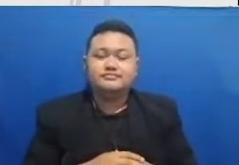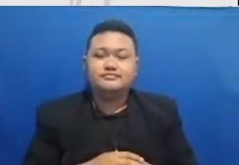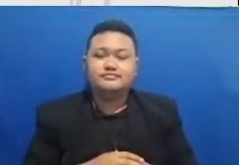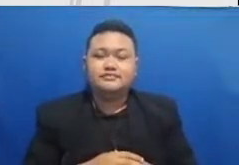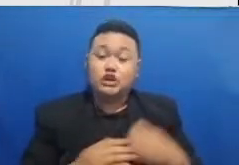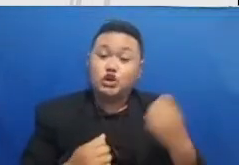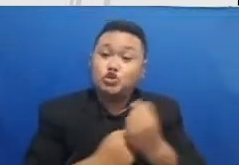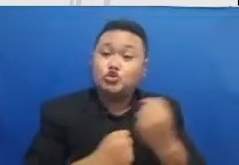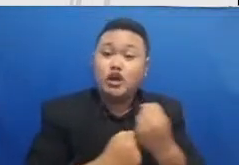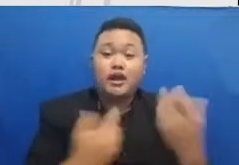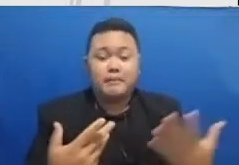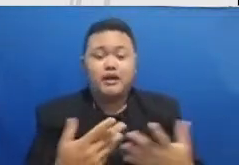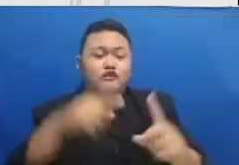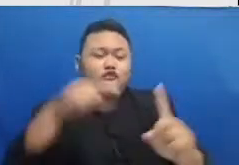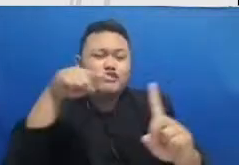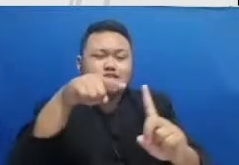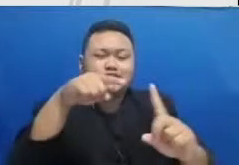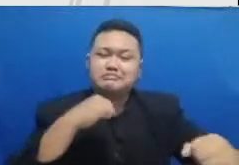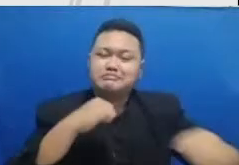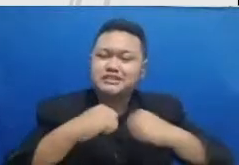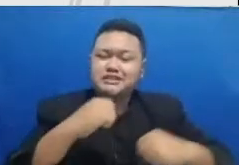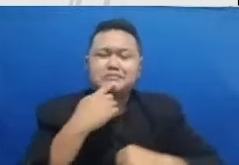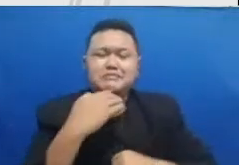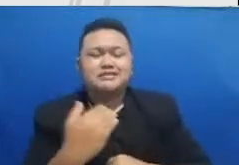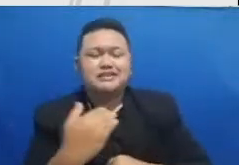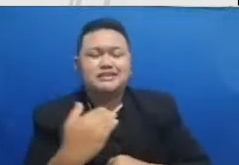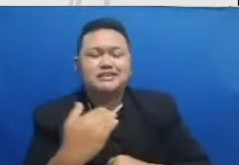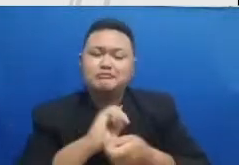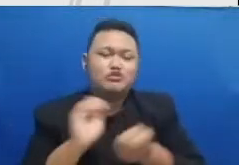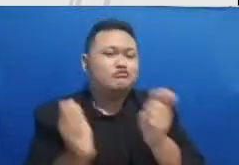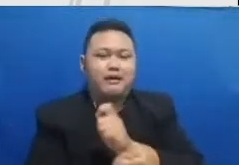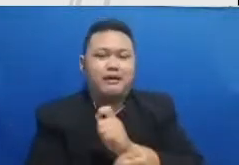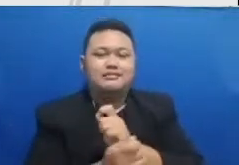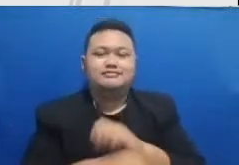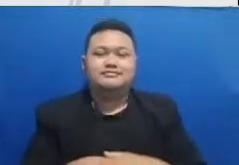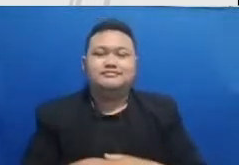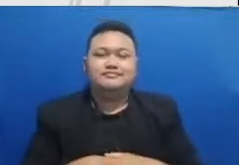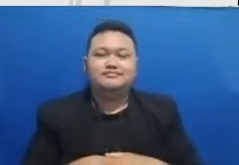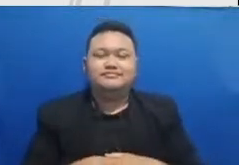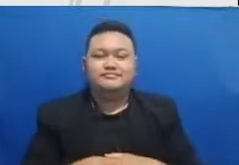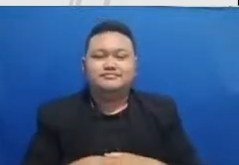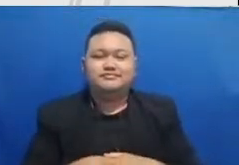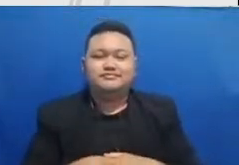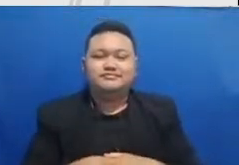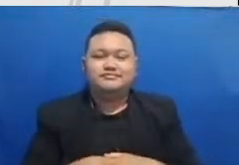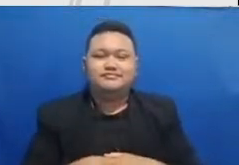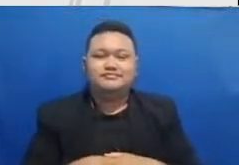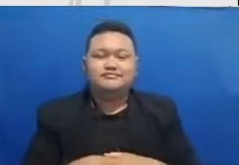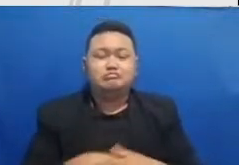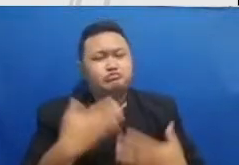usually there is you Something that becomes more intensive Ma'am, the use of technology is closely